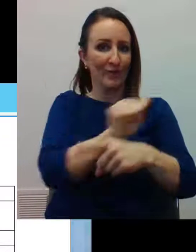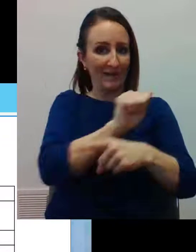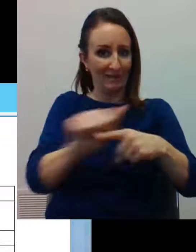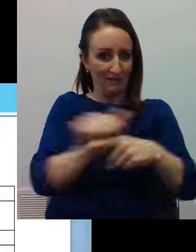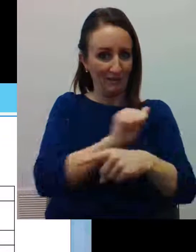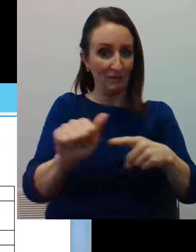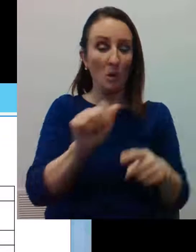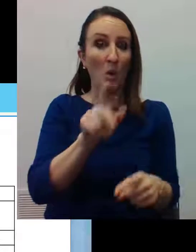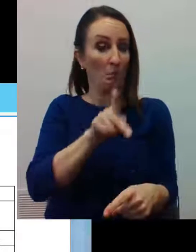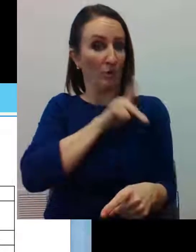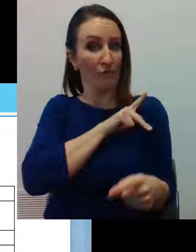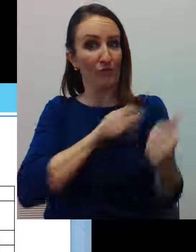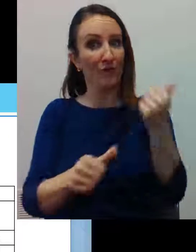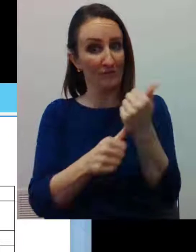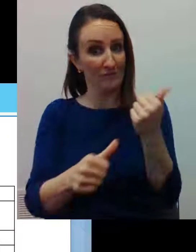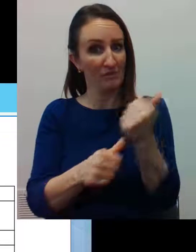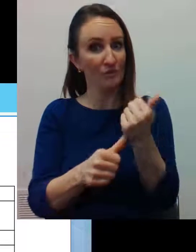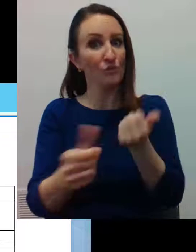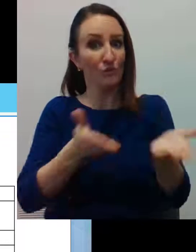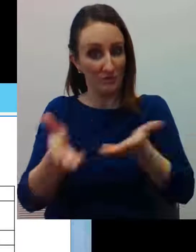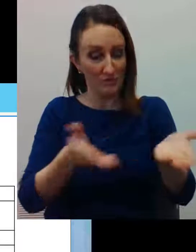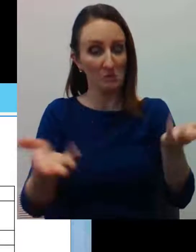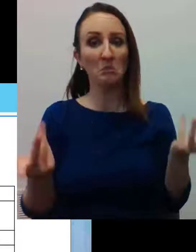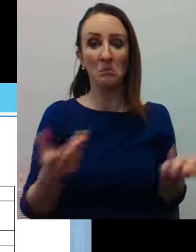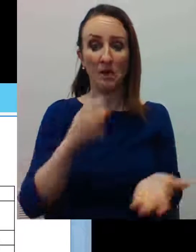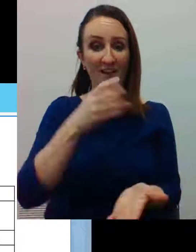financial management and administrative services and funeral expenses.